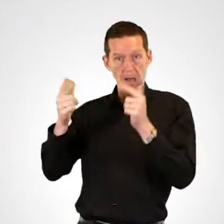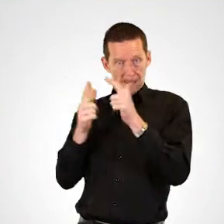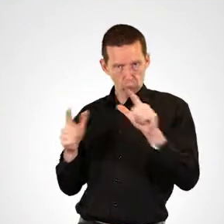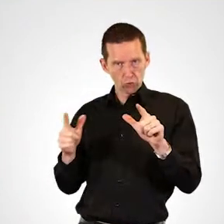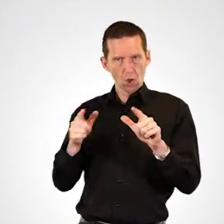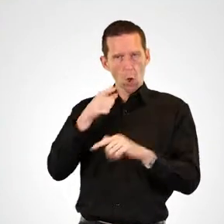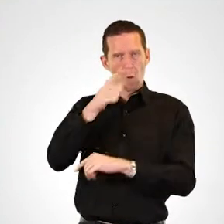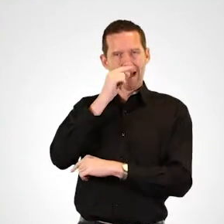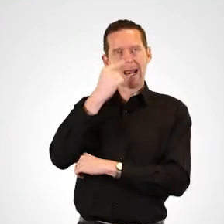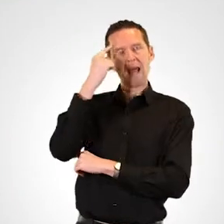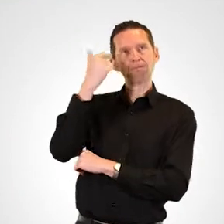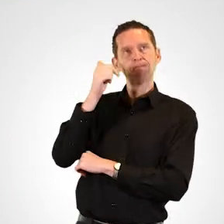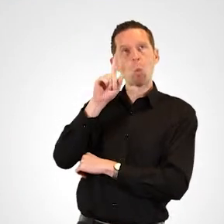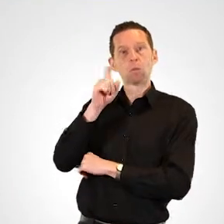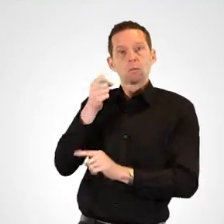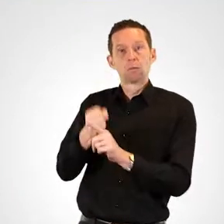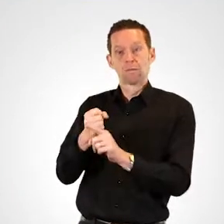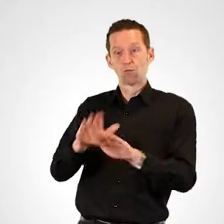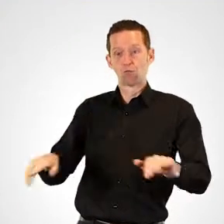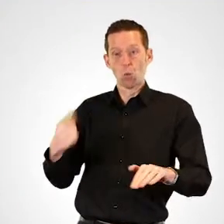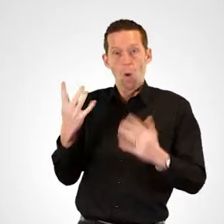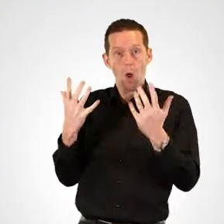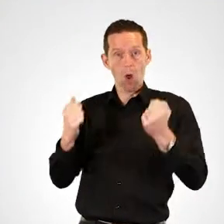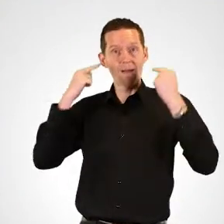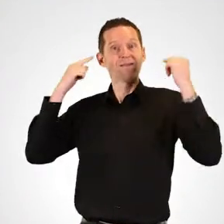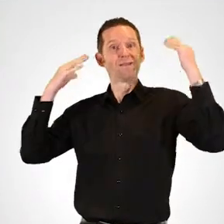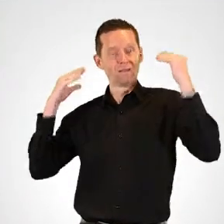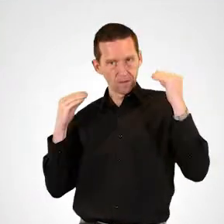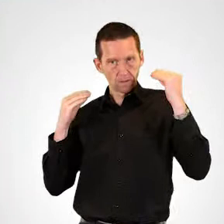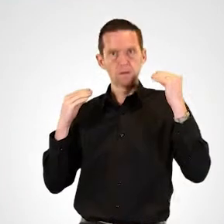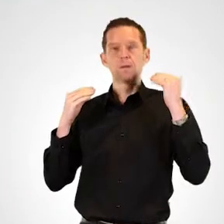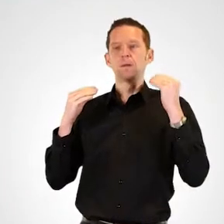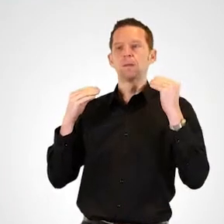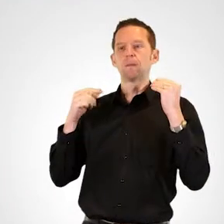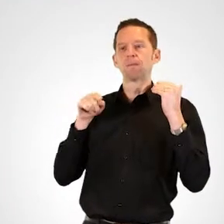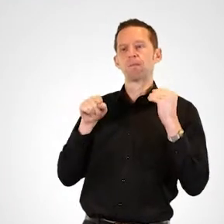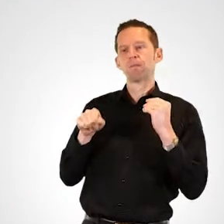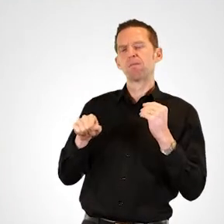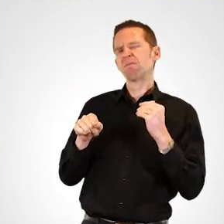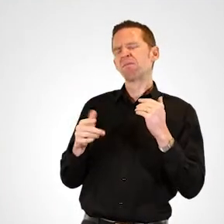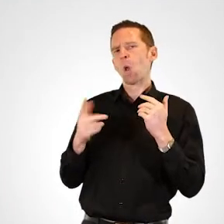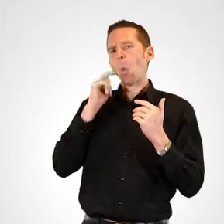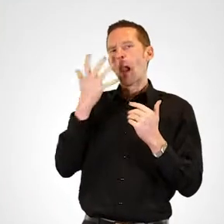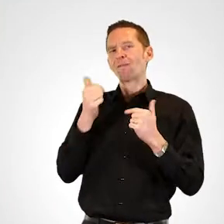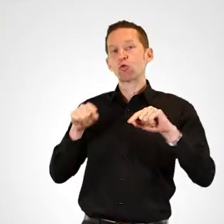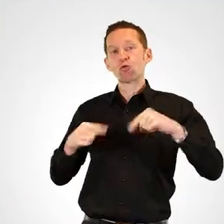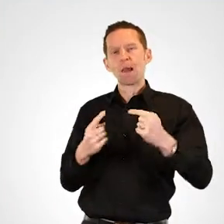immediately you can think about the implications for children with hearing loss who maybe, just by definition, are going to have some challenges